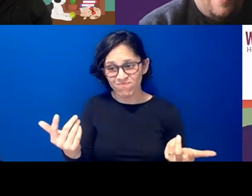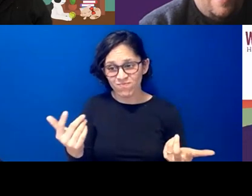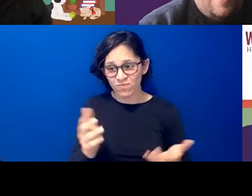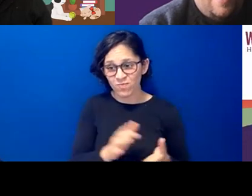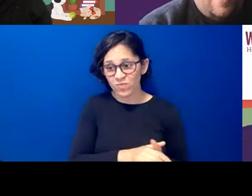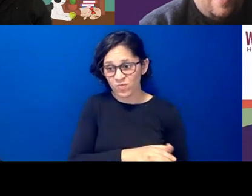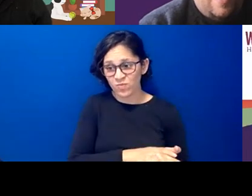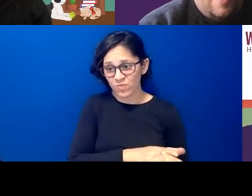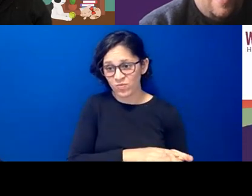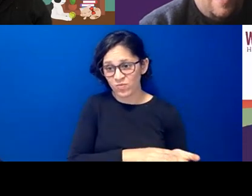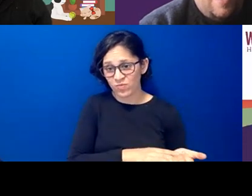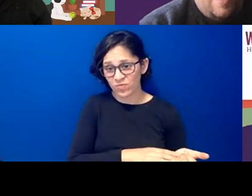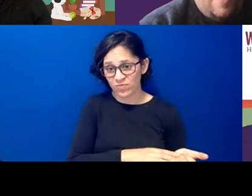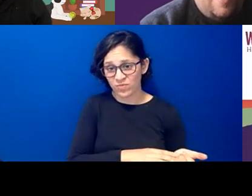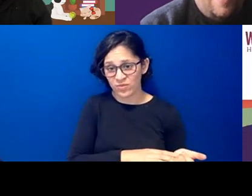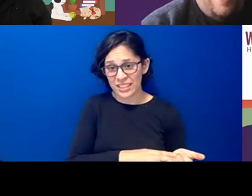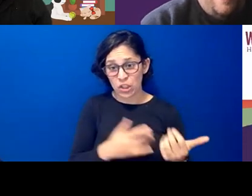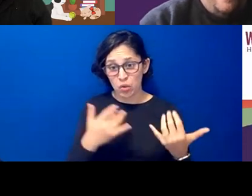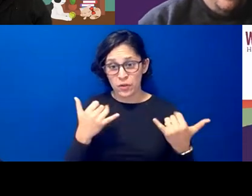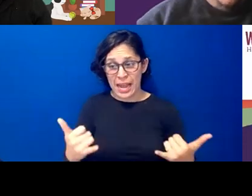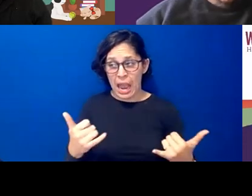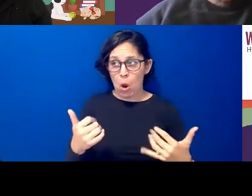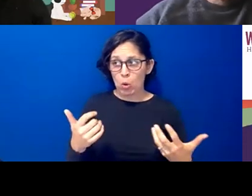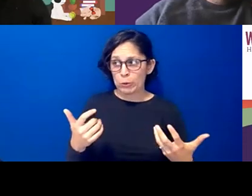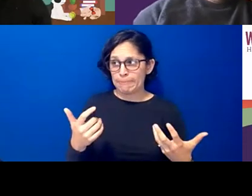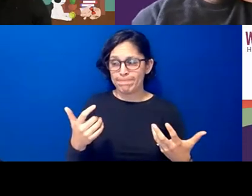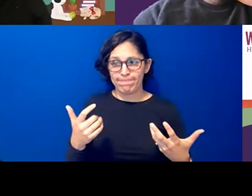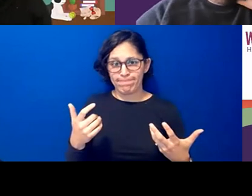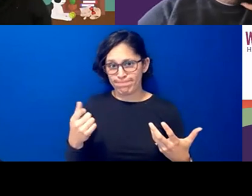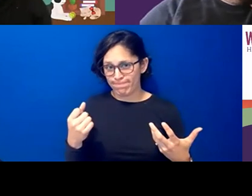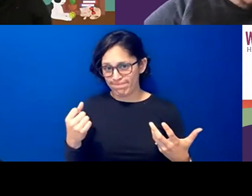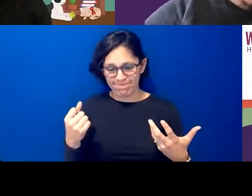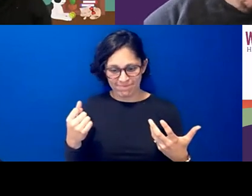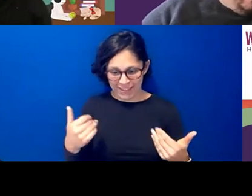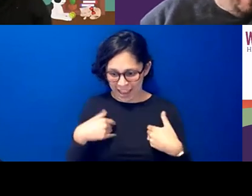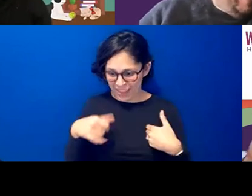Aurora Chang: You sort of put yourself in this situation now you can't. Aurora Chang: Get back out um. Aurora Chang: But.